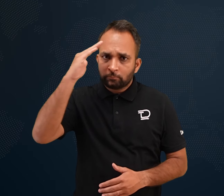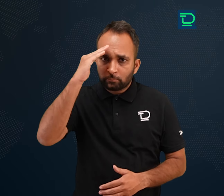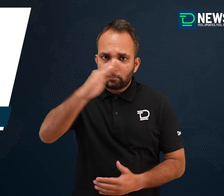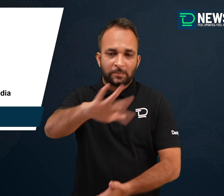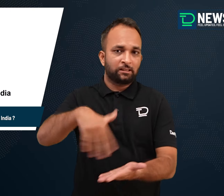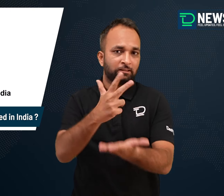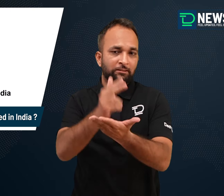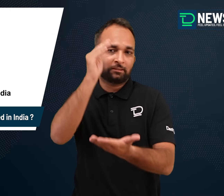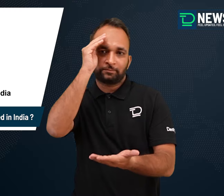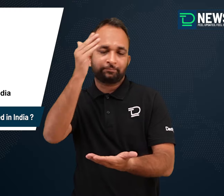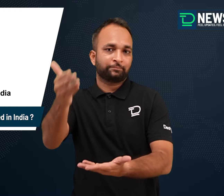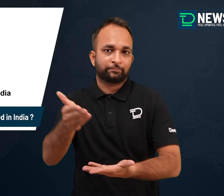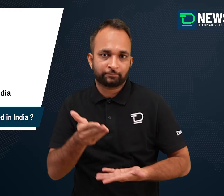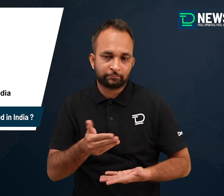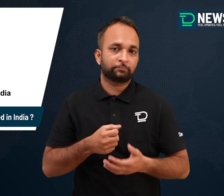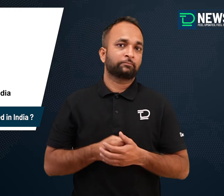Hi Welcome to Deaf Talk News